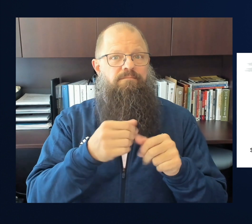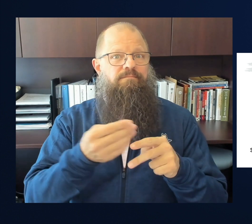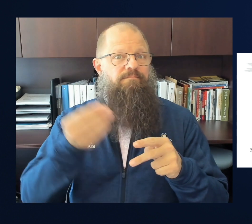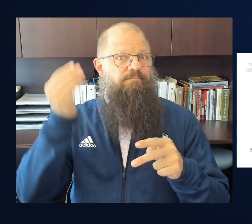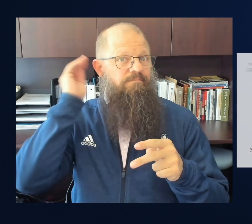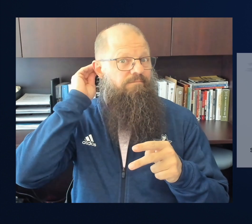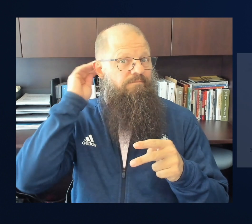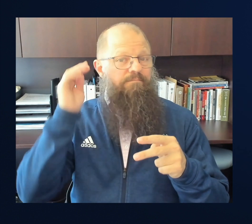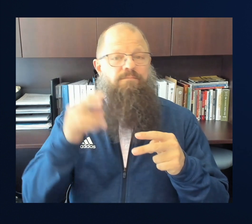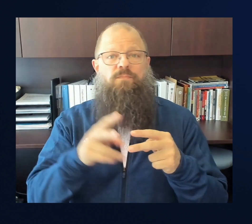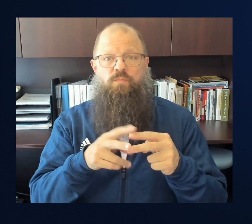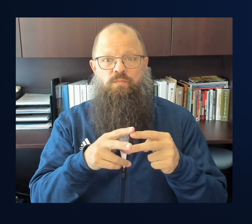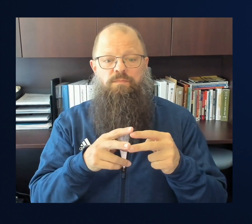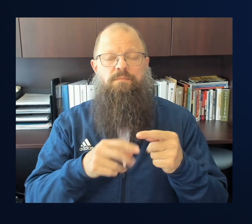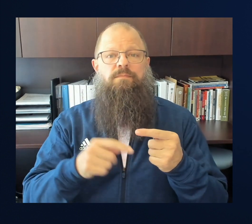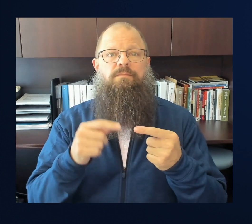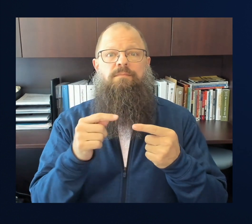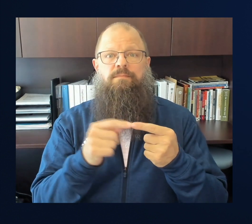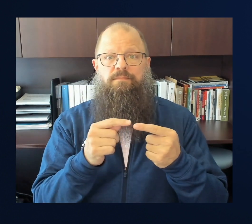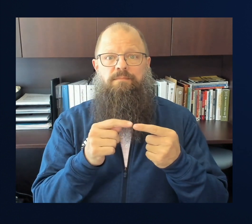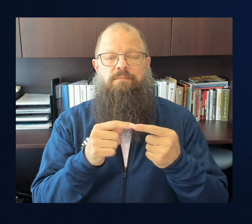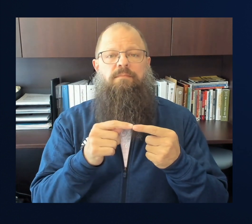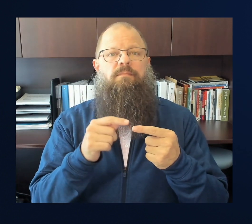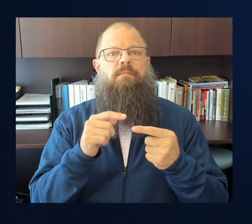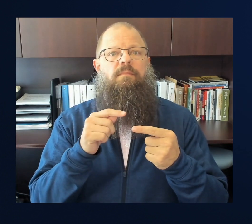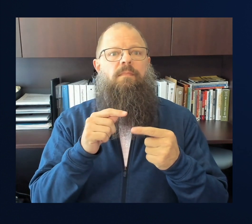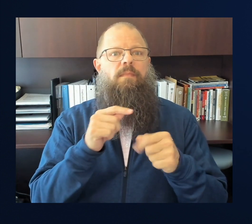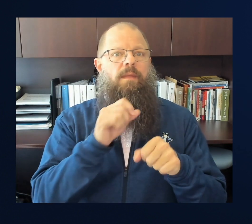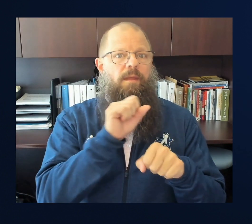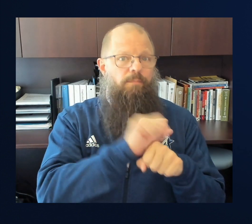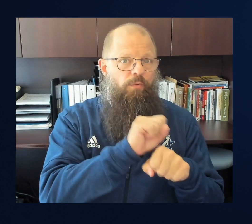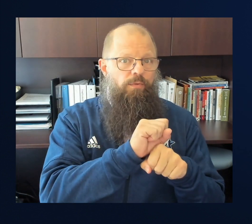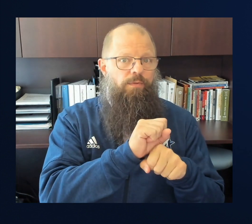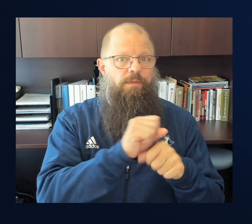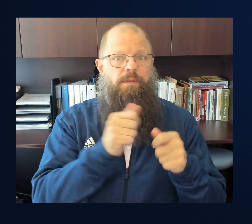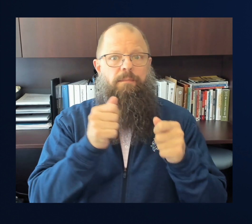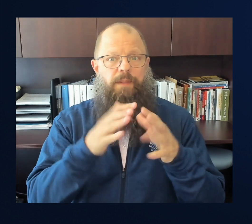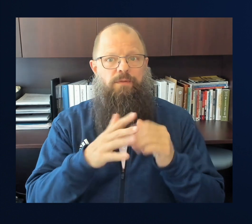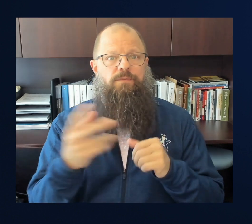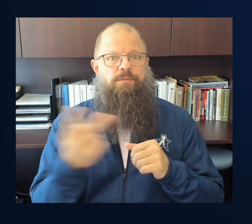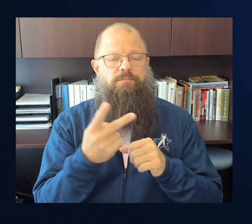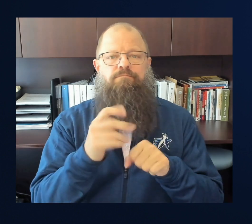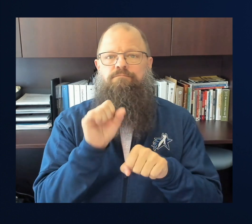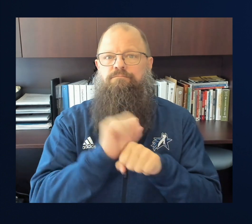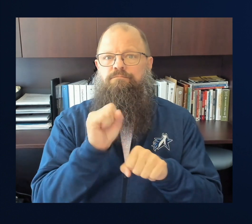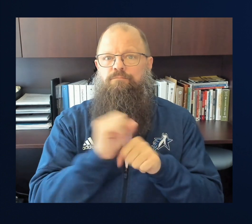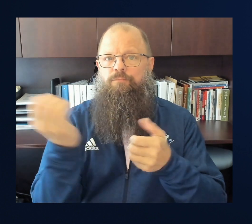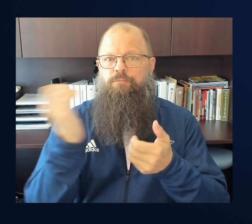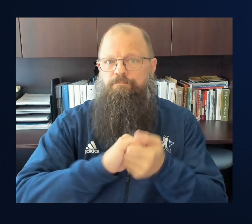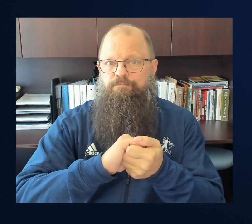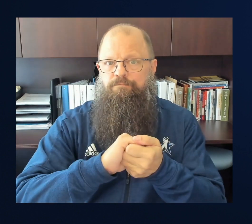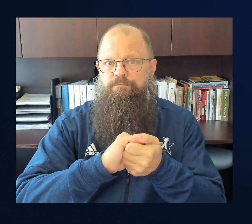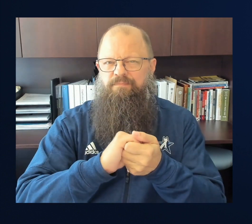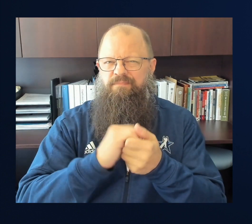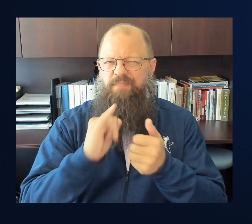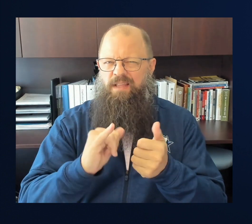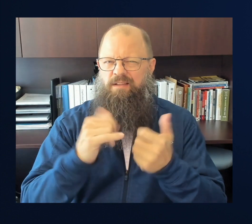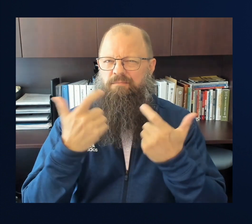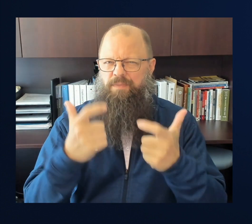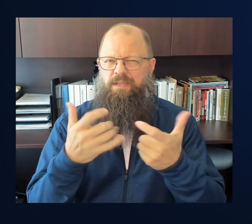This is the conclusion of the training. So two things to keep in mind: employees and managers